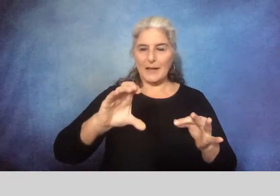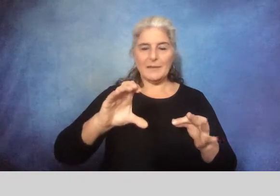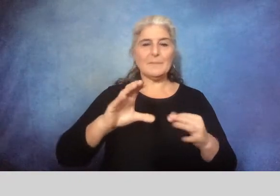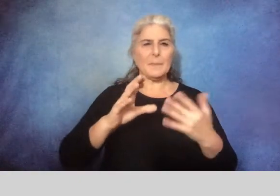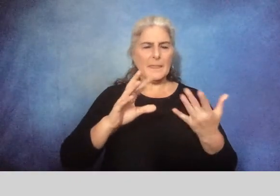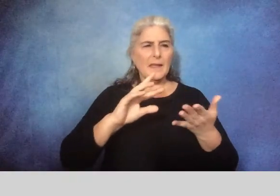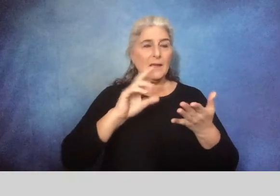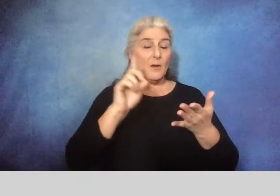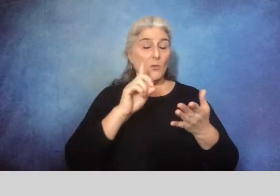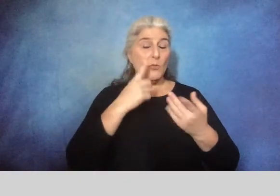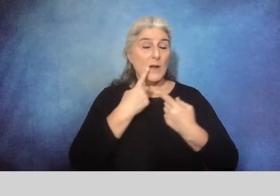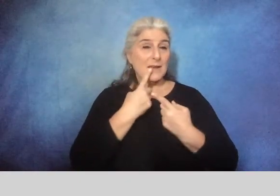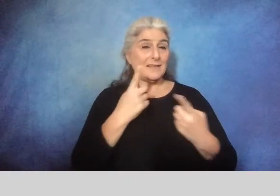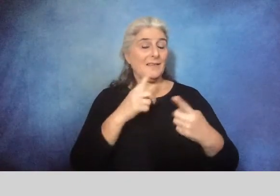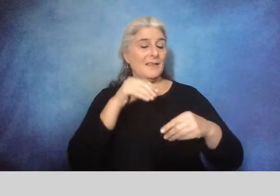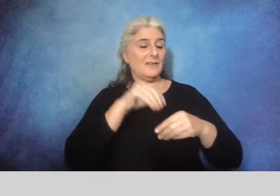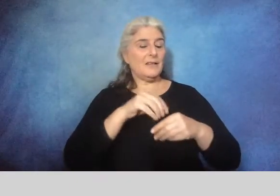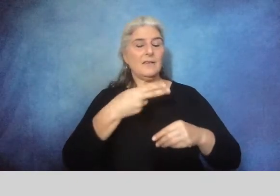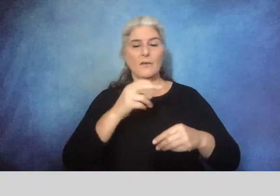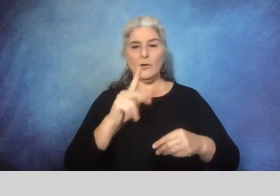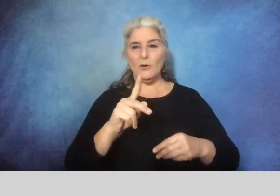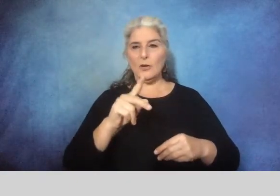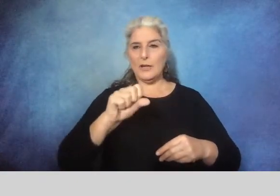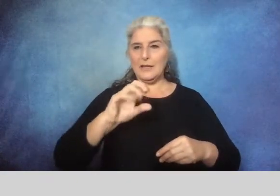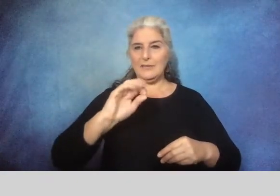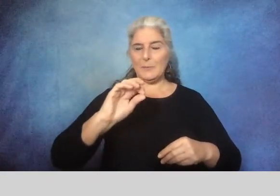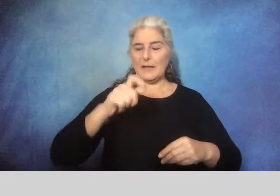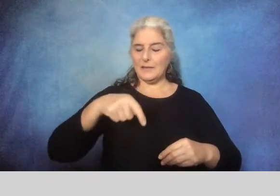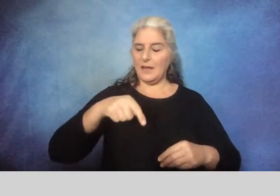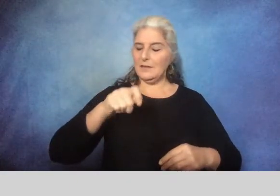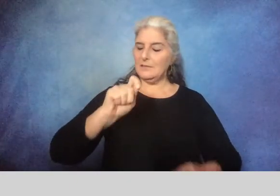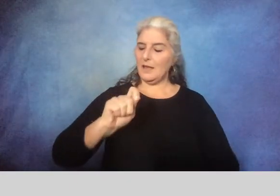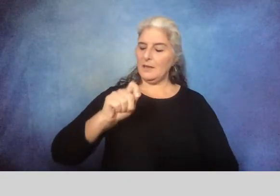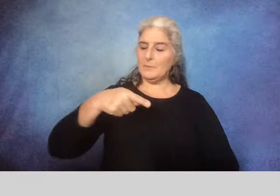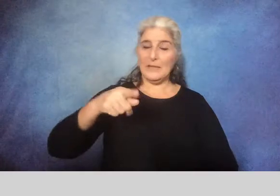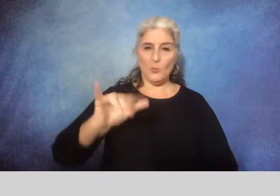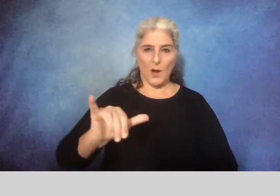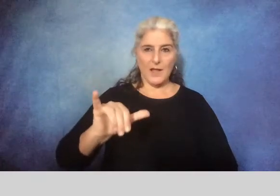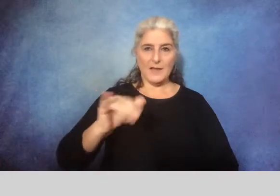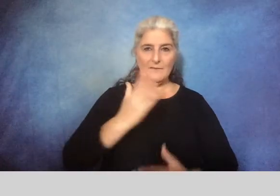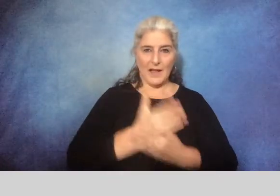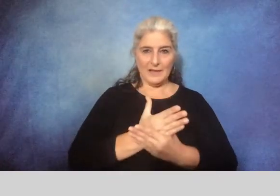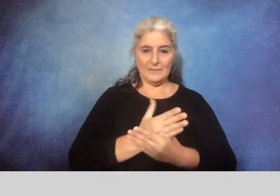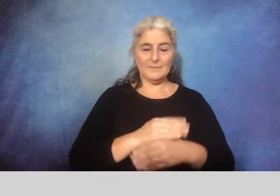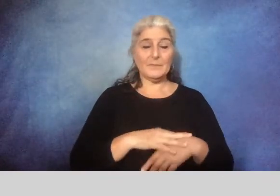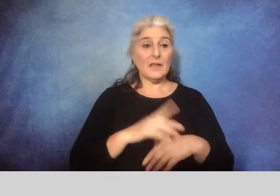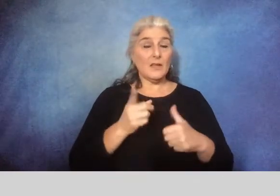in the hookspec.py file. First step in hookspec specification is creating